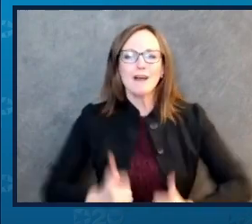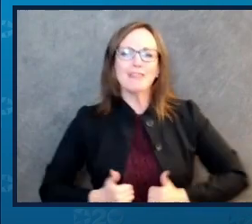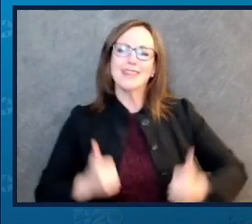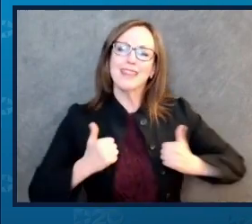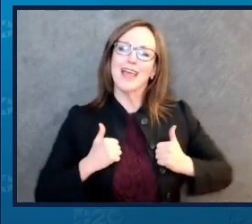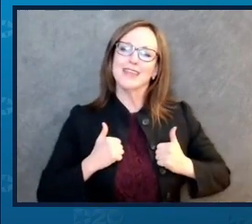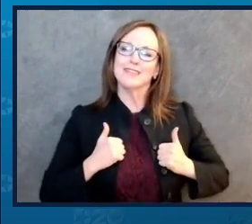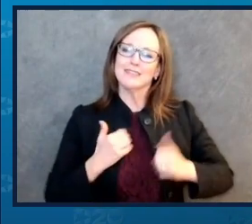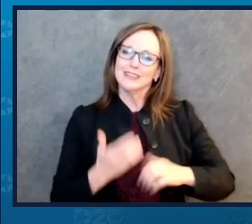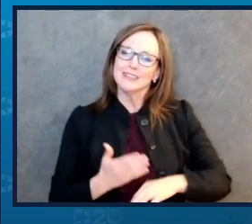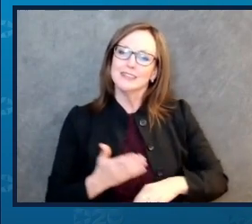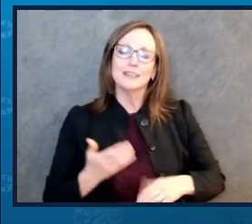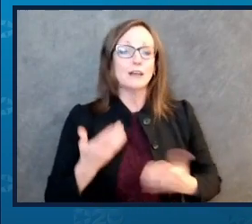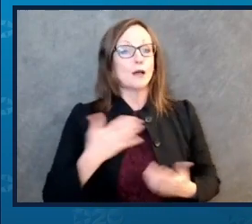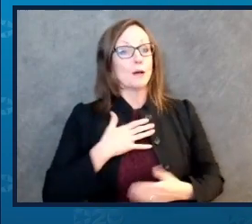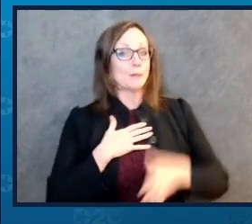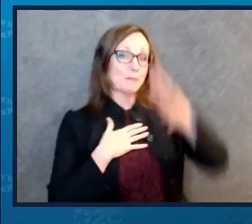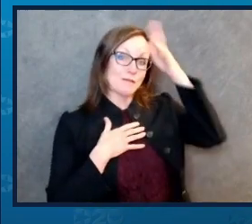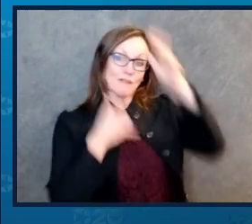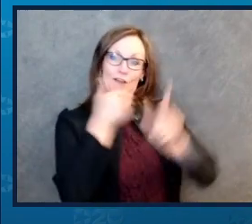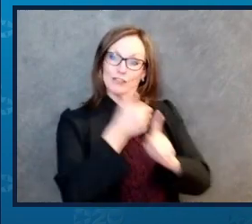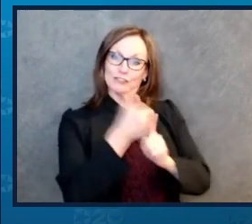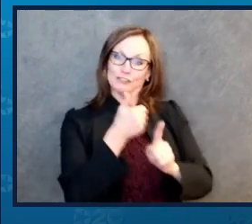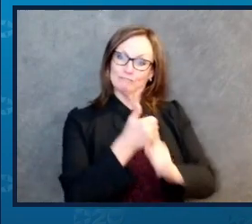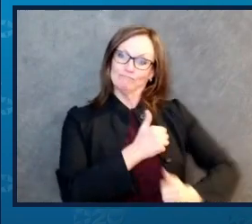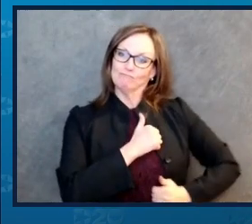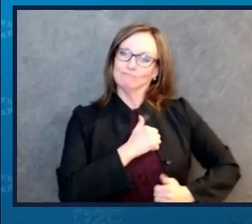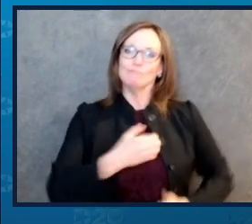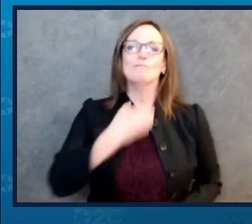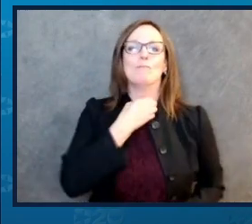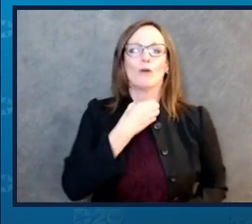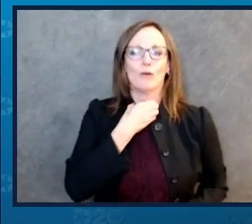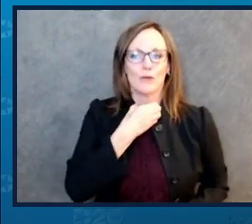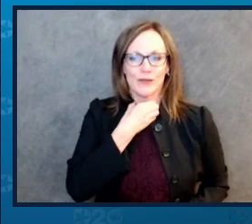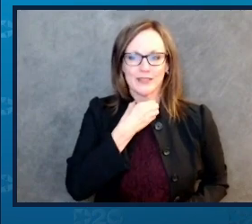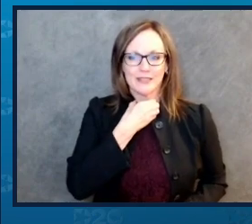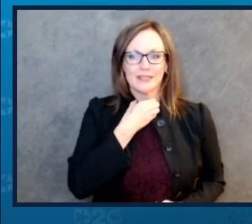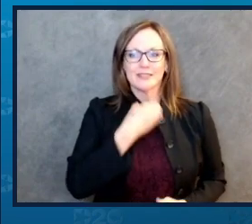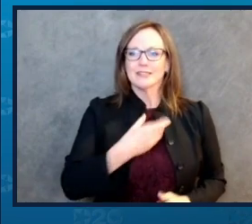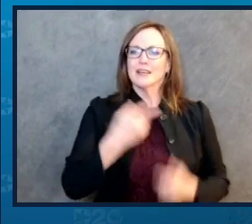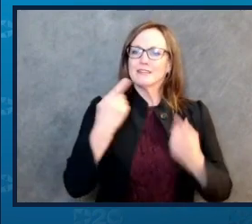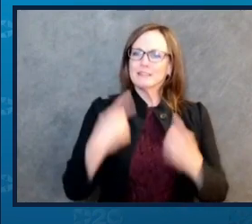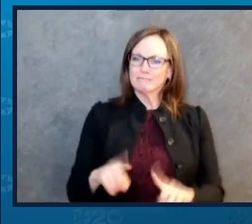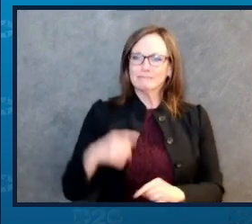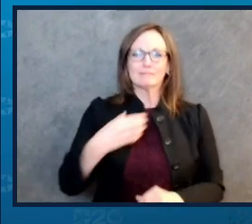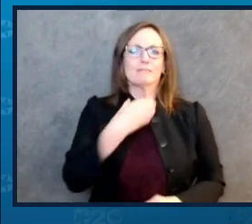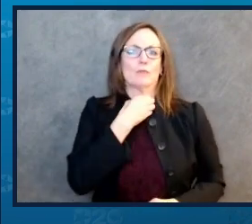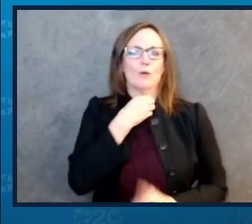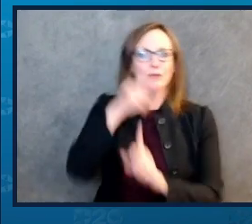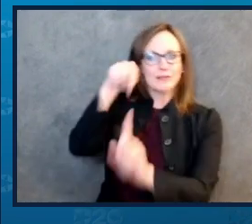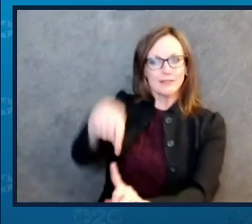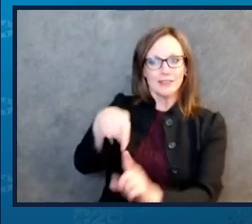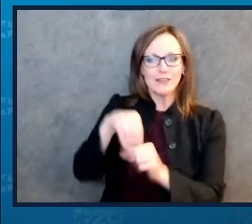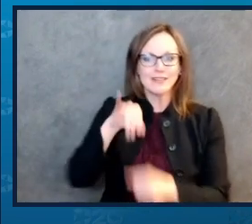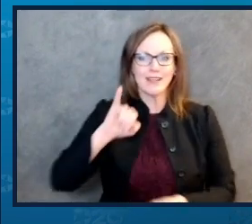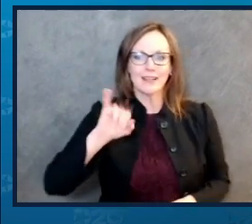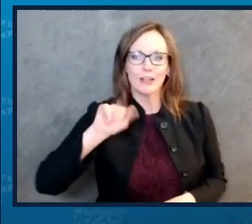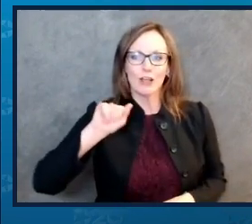AMERICA, AFRICA AND IRAQ. MY MOM WORKED HARD, AND PAID